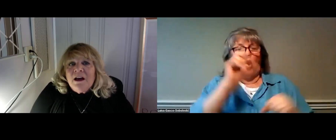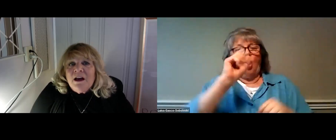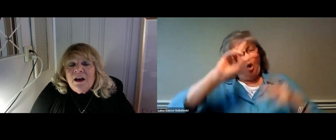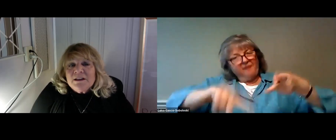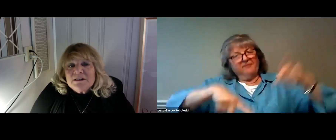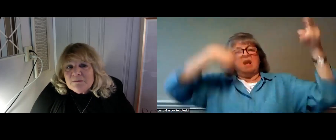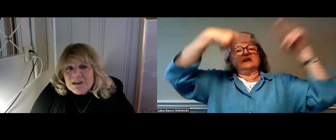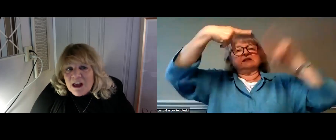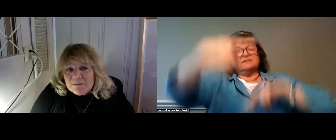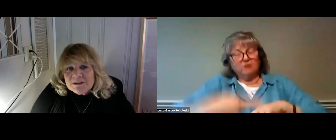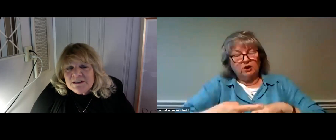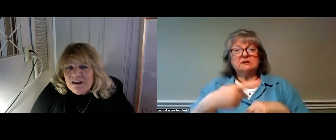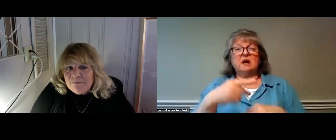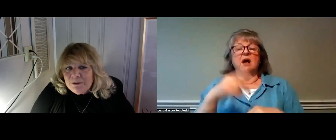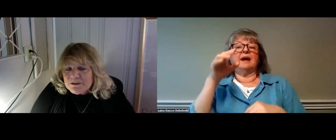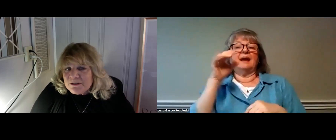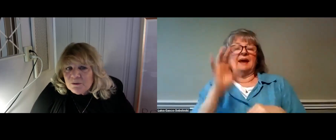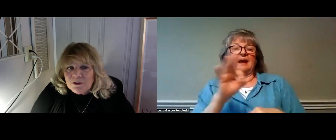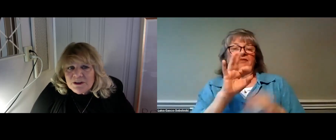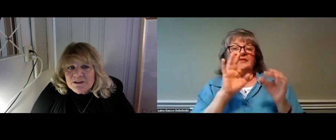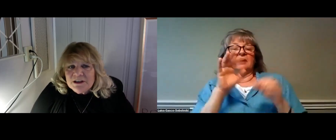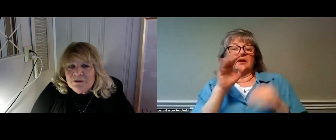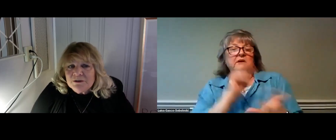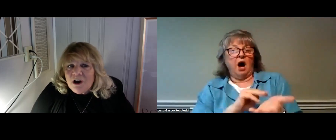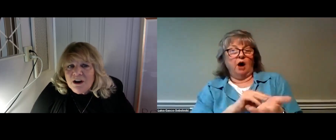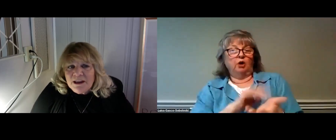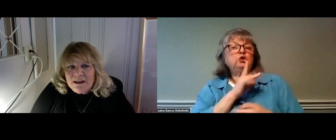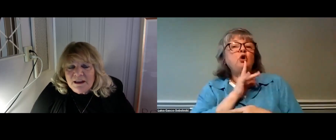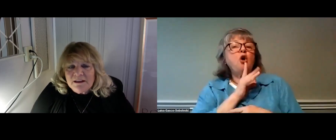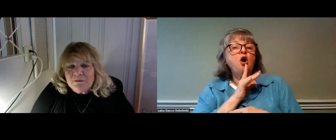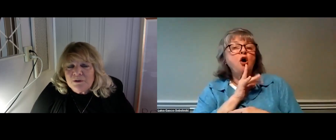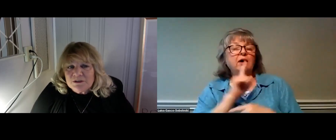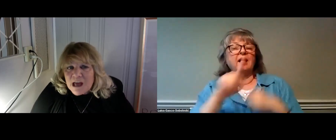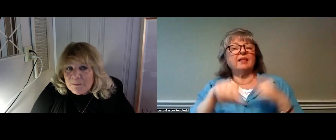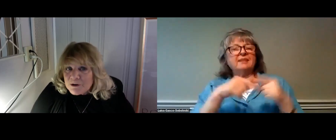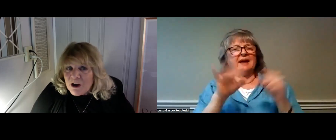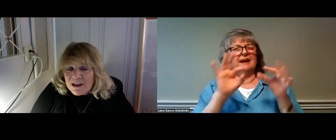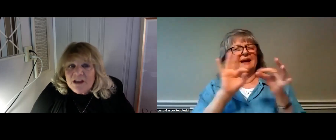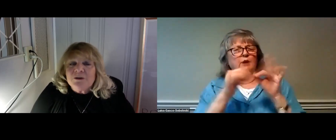Sometimes the deaf person will continue talking and will stop talking and you